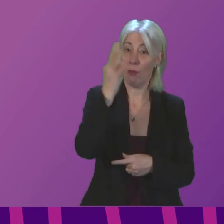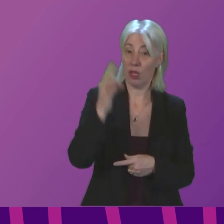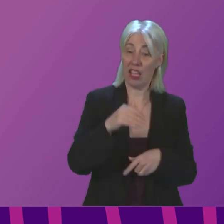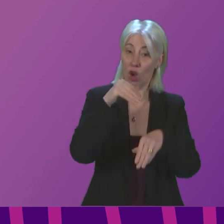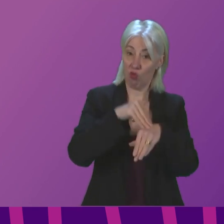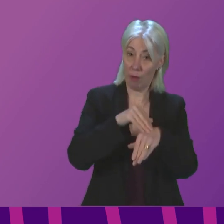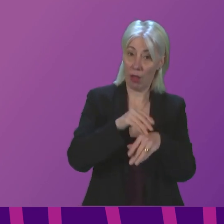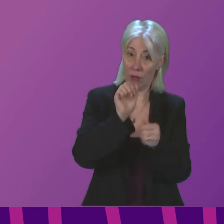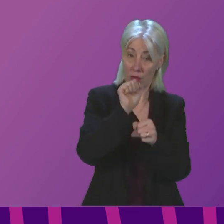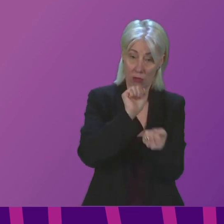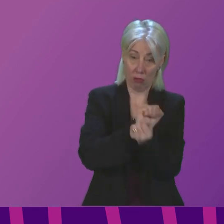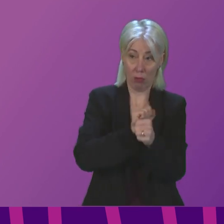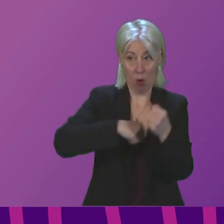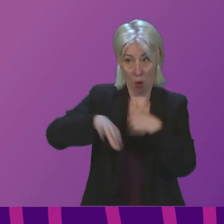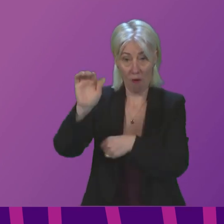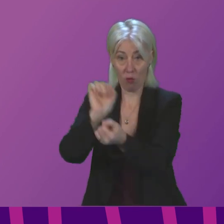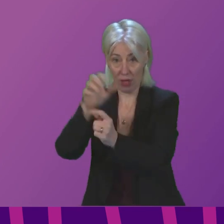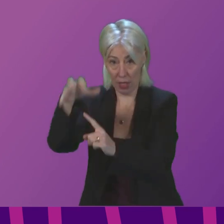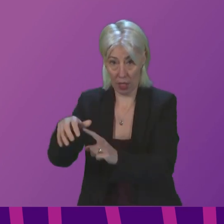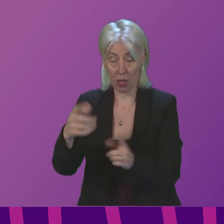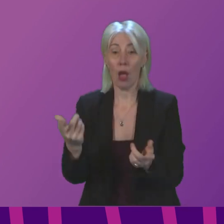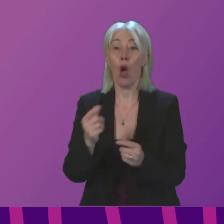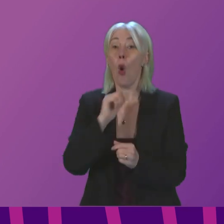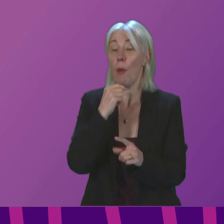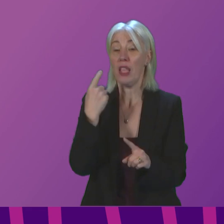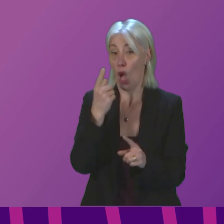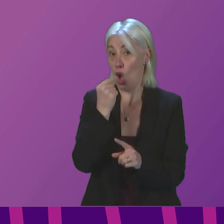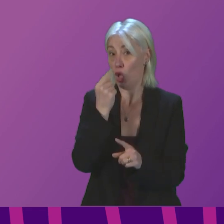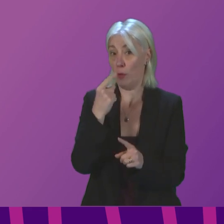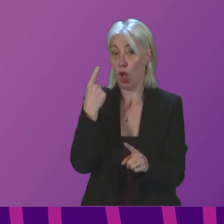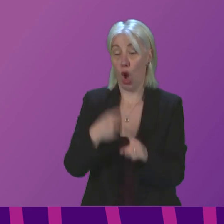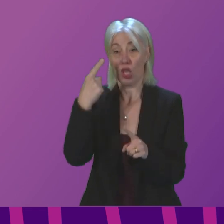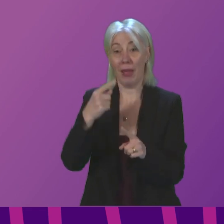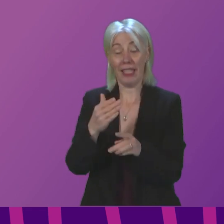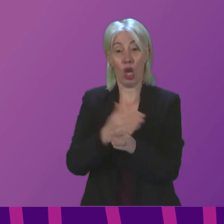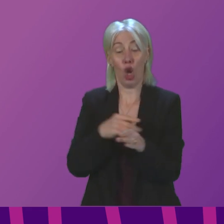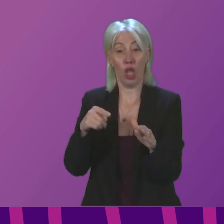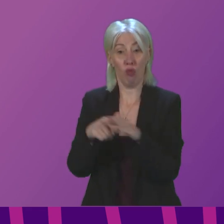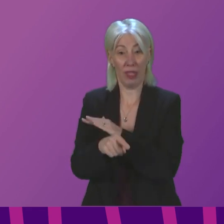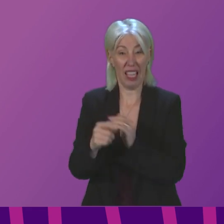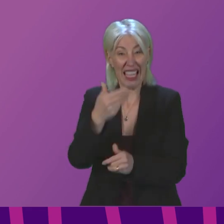to prison in Scotland will be eligible for automatic early release—more than 95 per